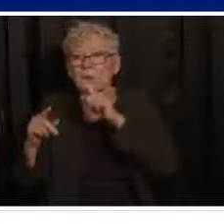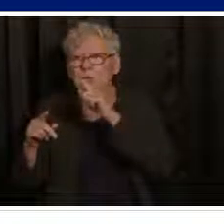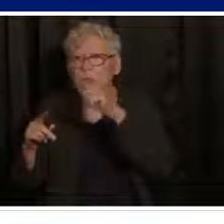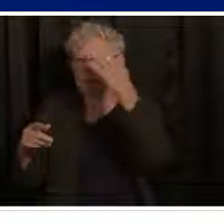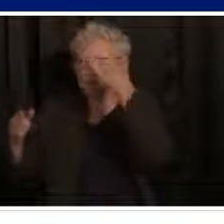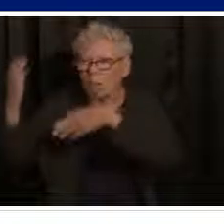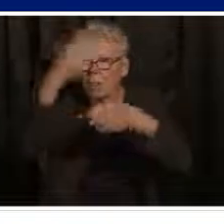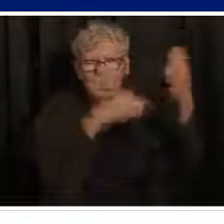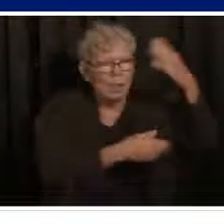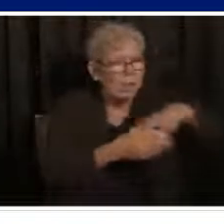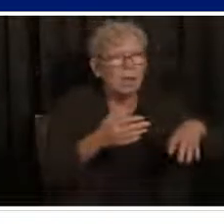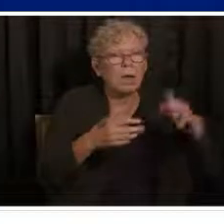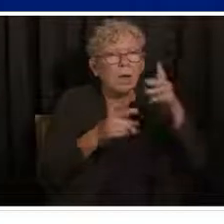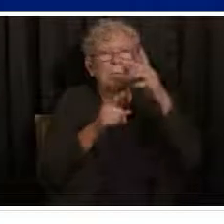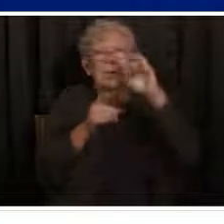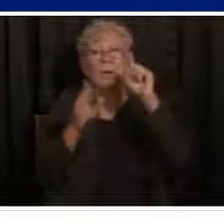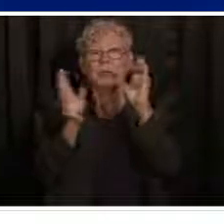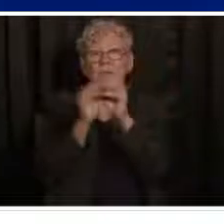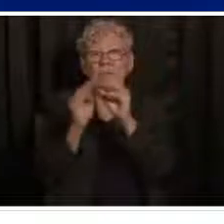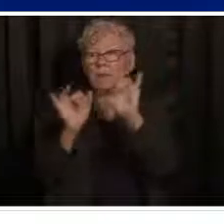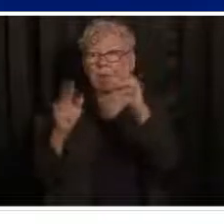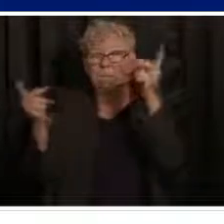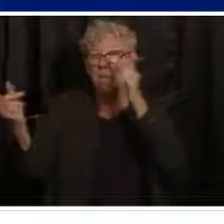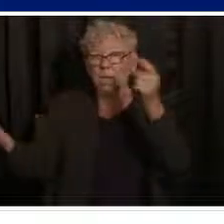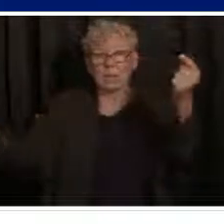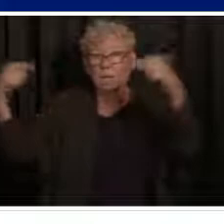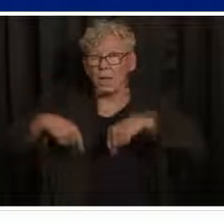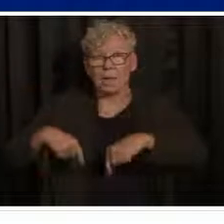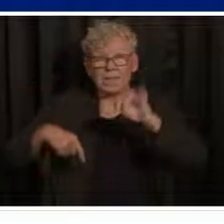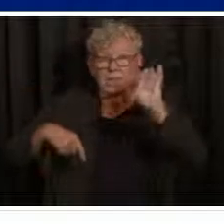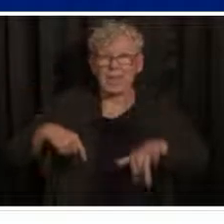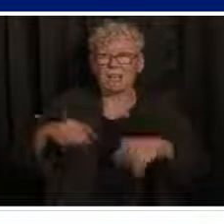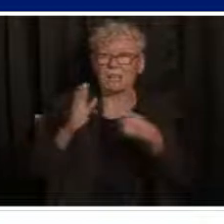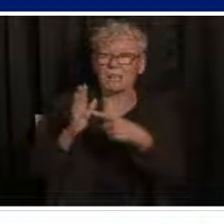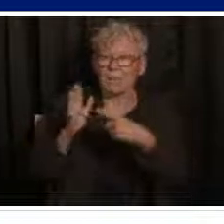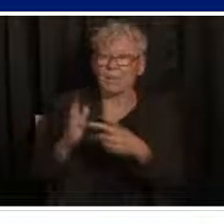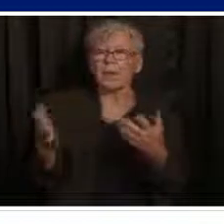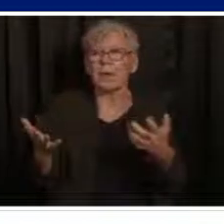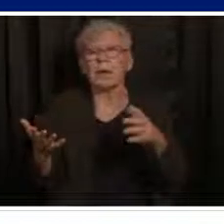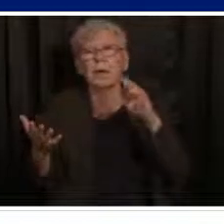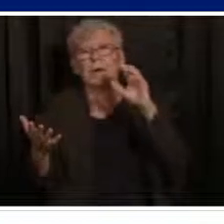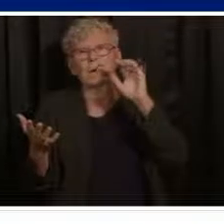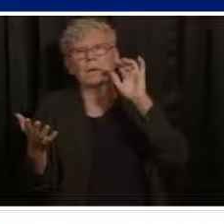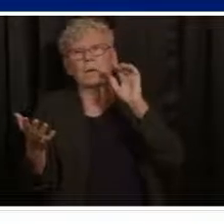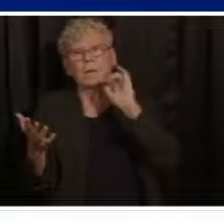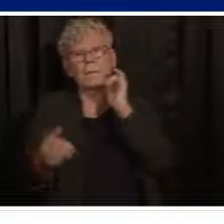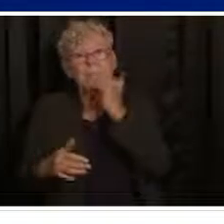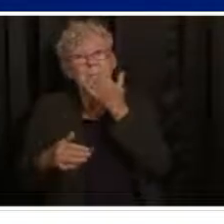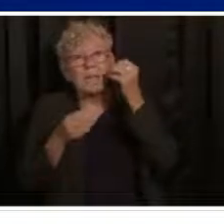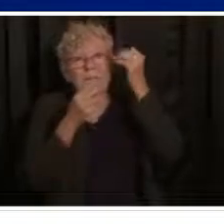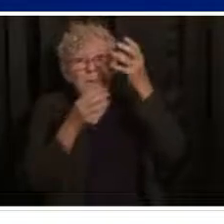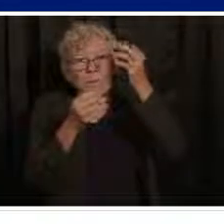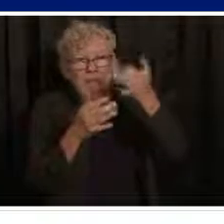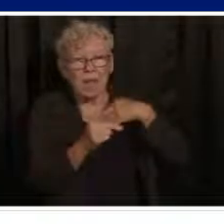conferences for misinformation. It is imperative that we are providing accurate information to Coloradans so they can make